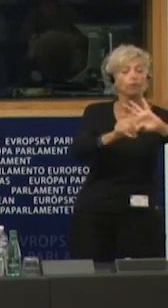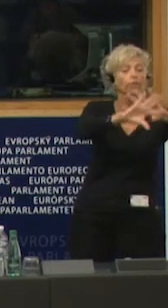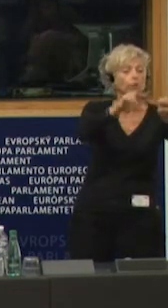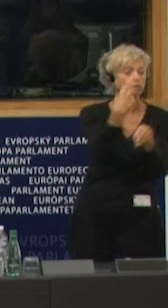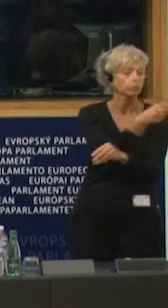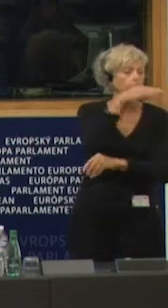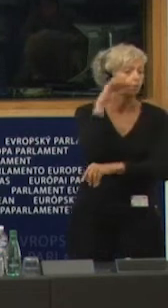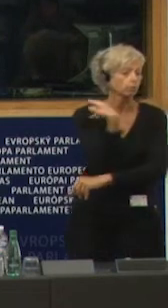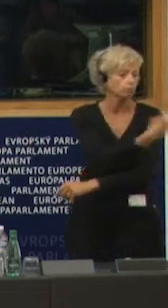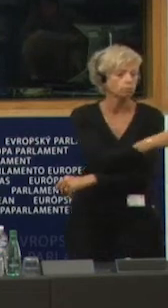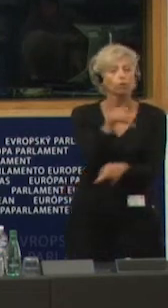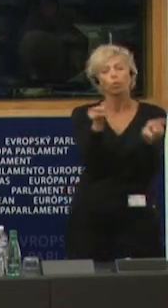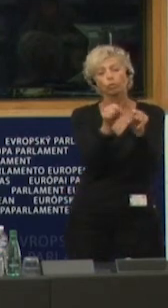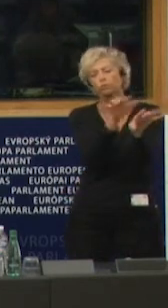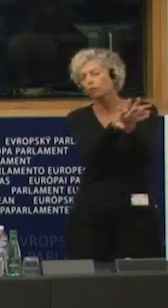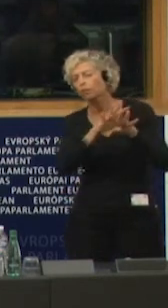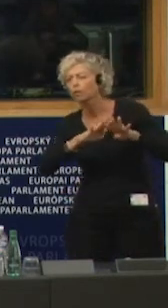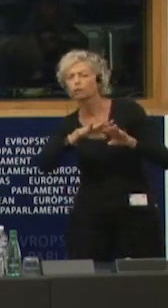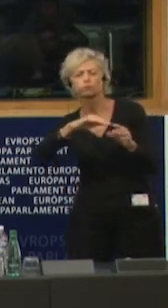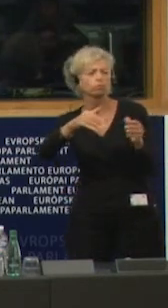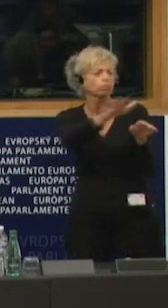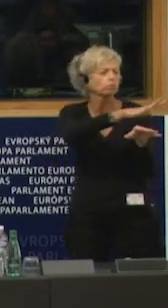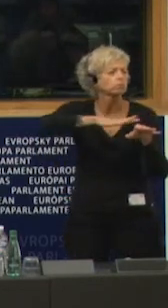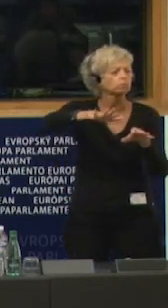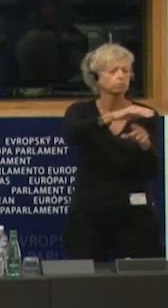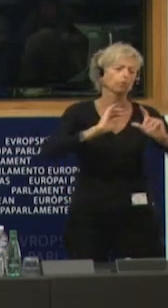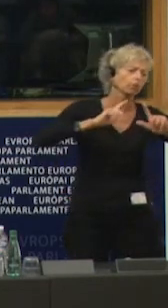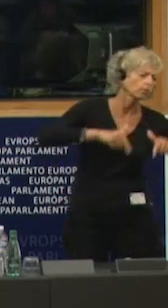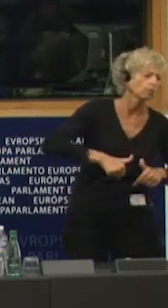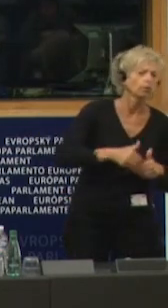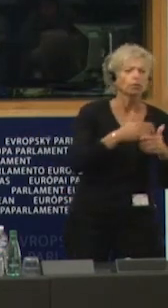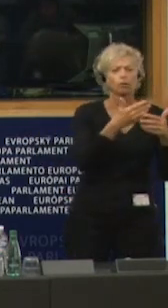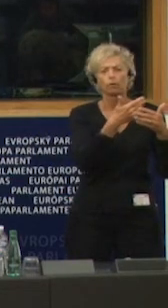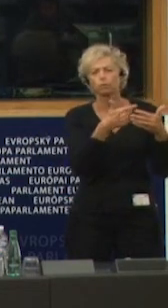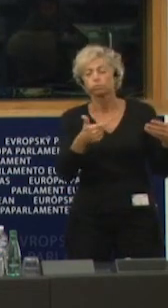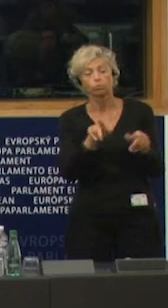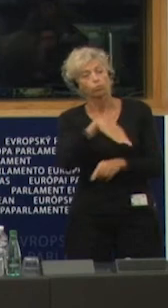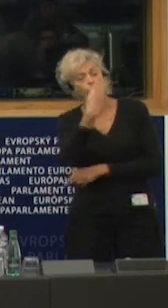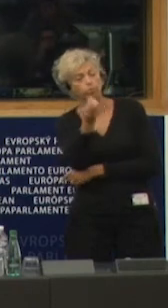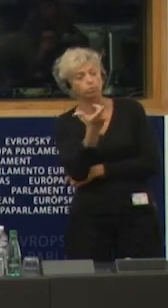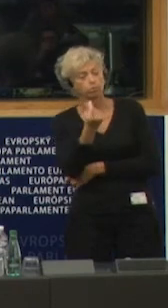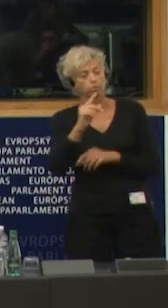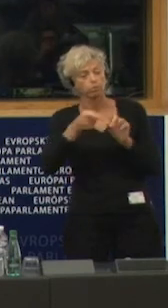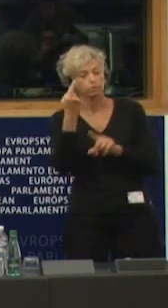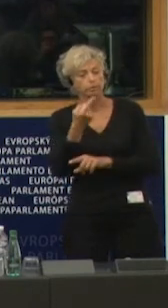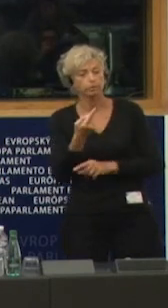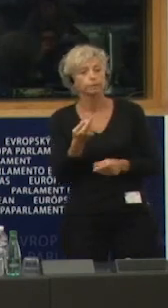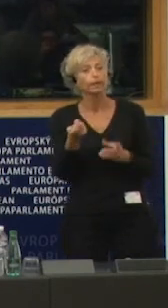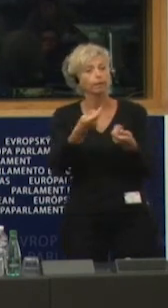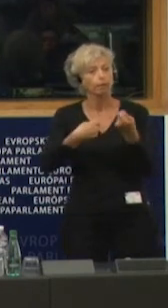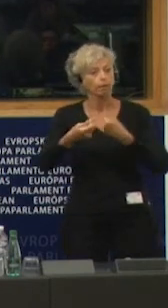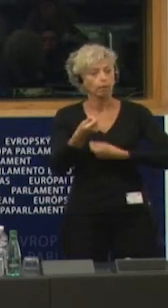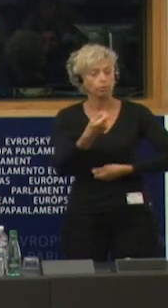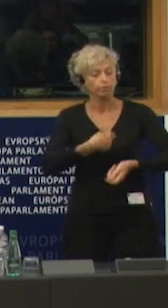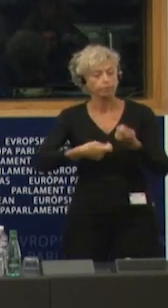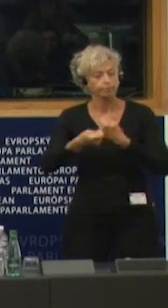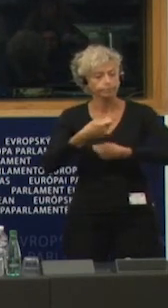get more intensive support. Given the best possible training. And we put them in touch with suitable institutions.